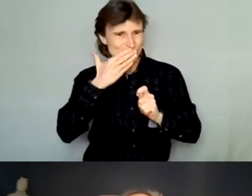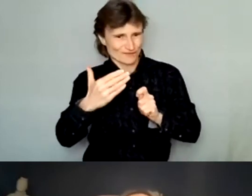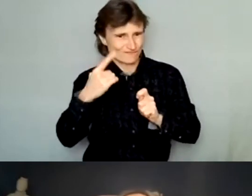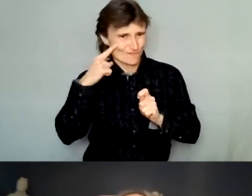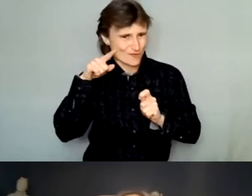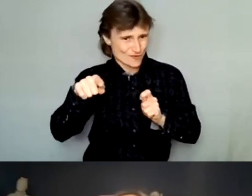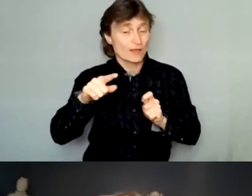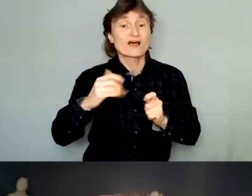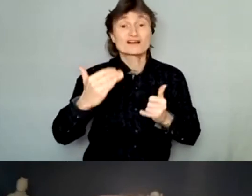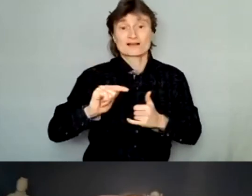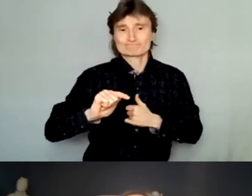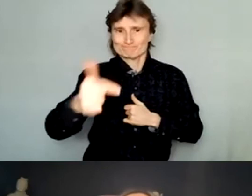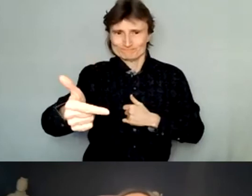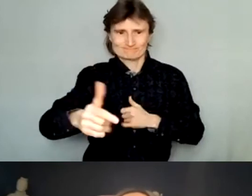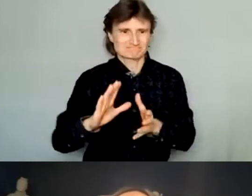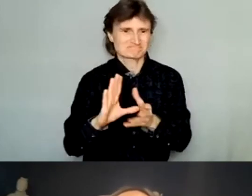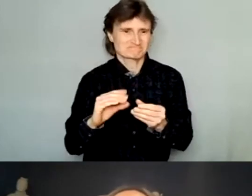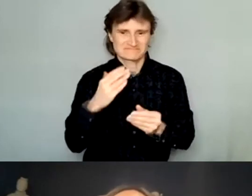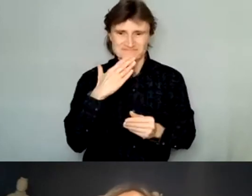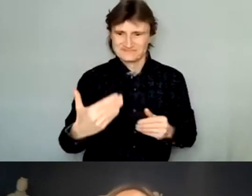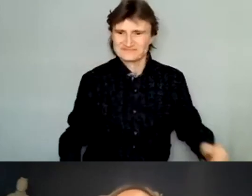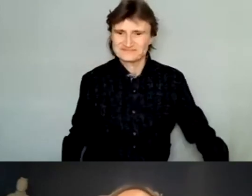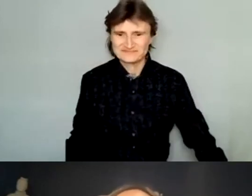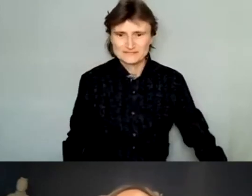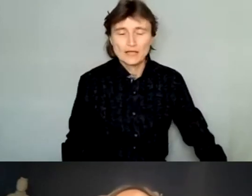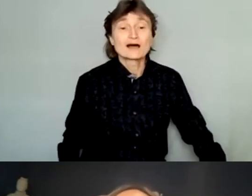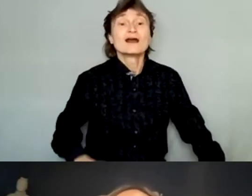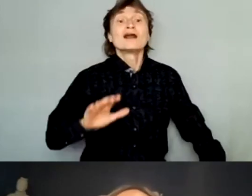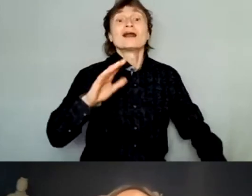Thank you, Patti. Hello, everyone.